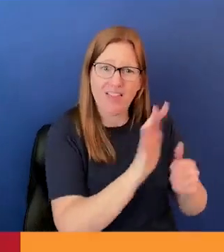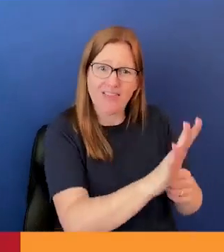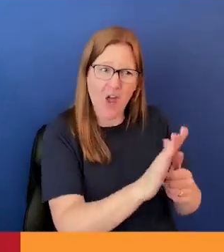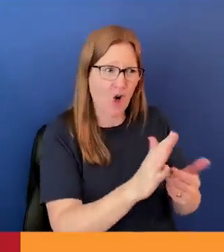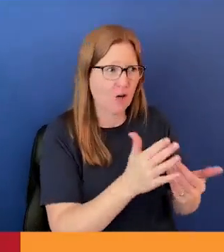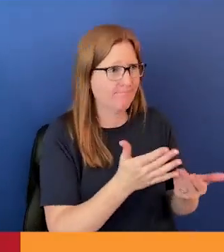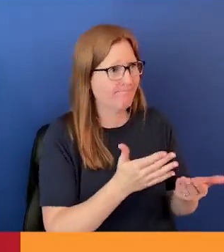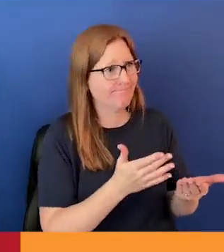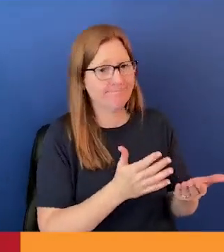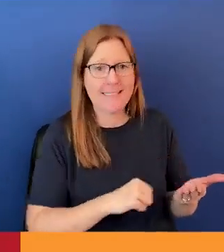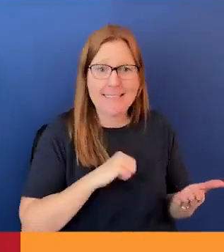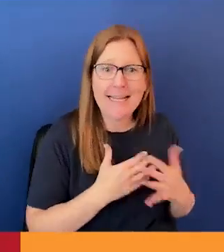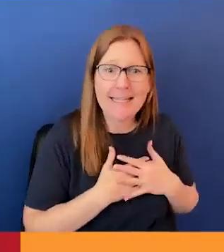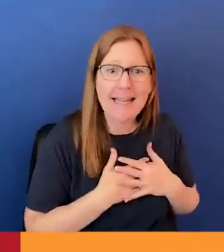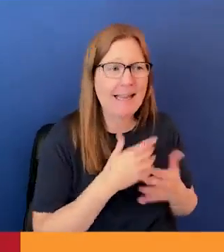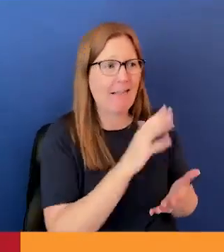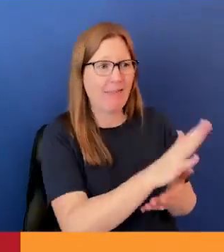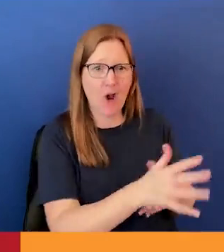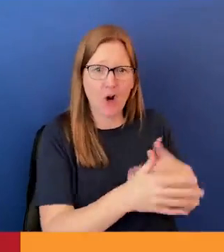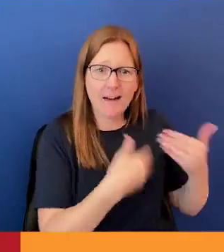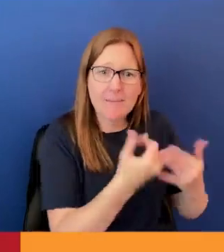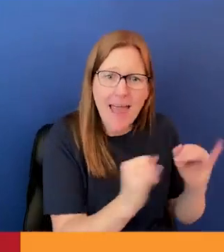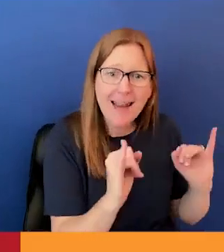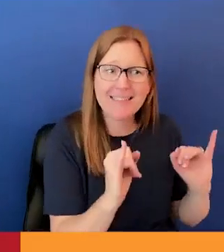So, the great forces here at ACL